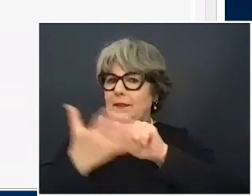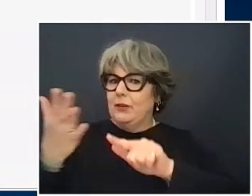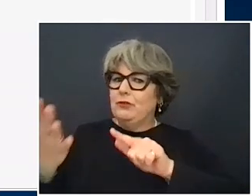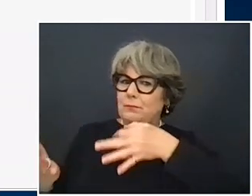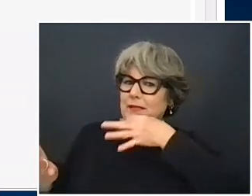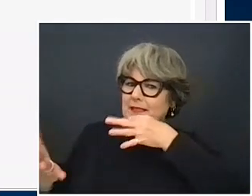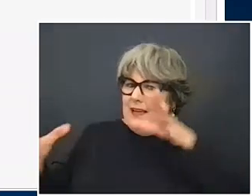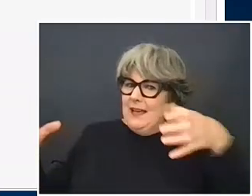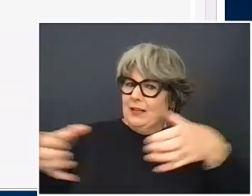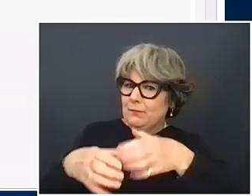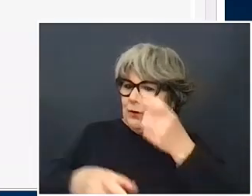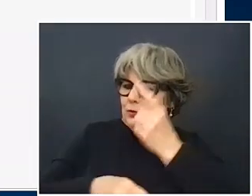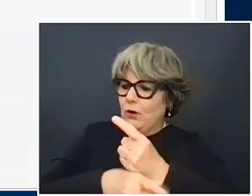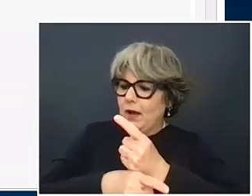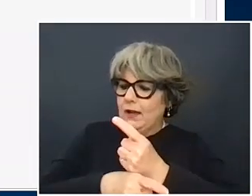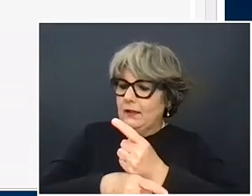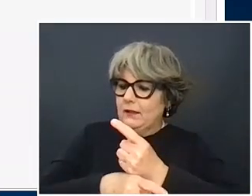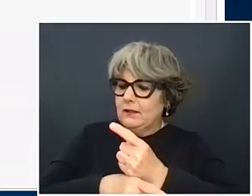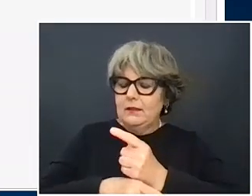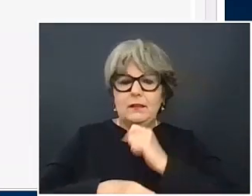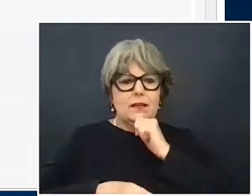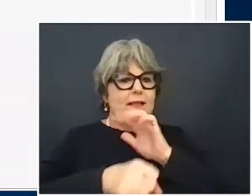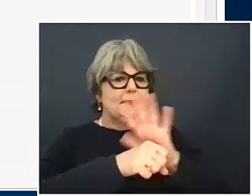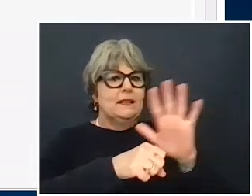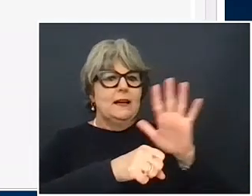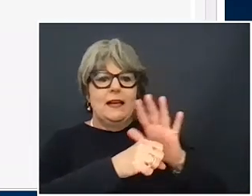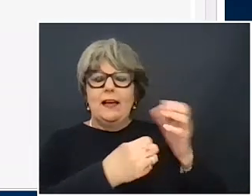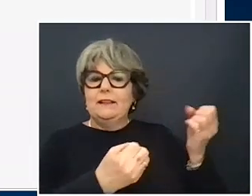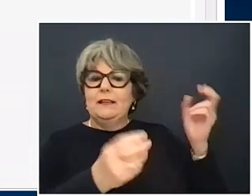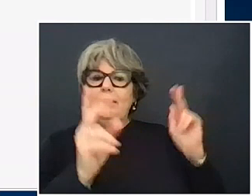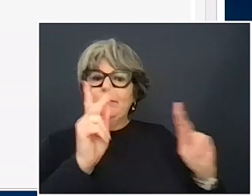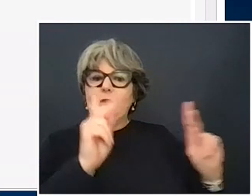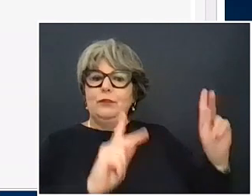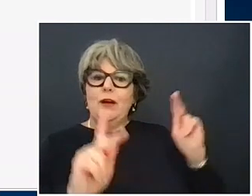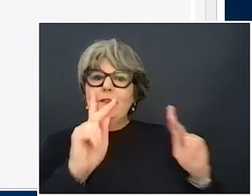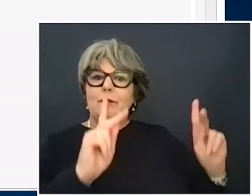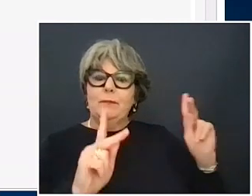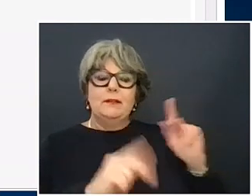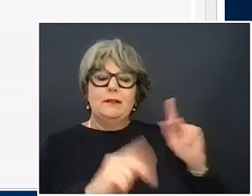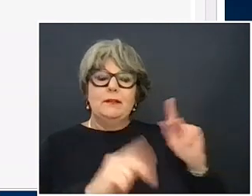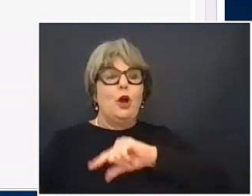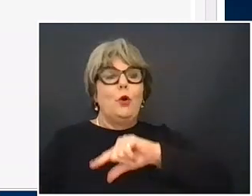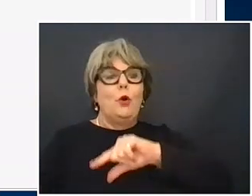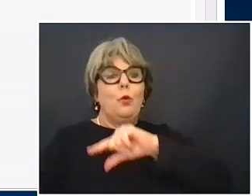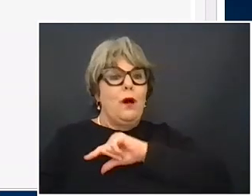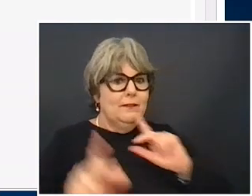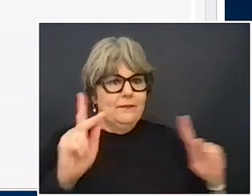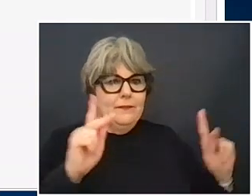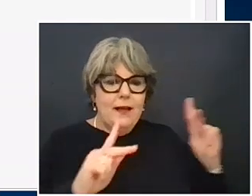I mean, it's not enough to have a whole bunch of unqualified people and then a couple of educators, right?